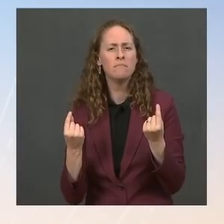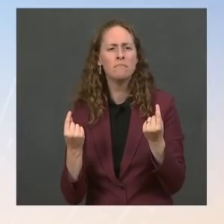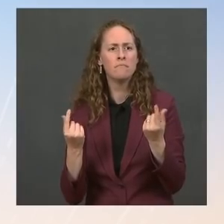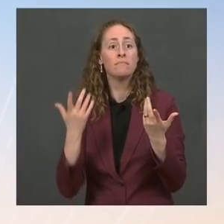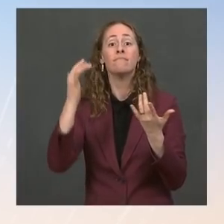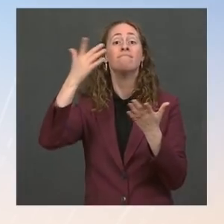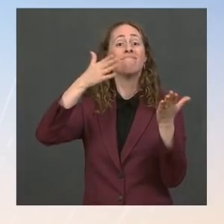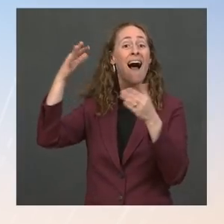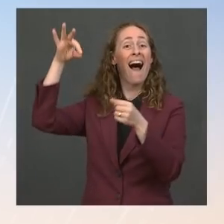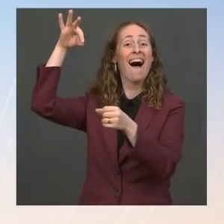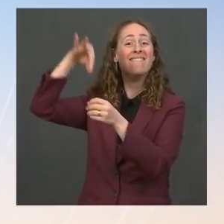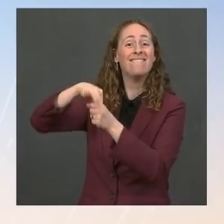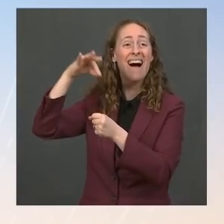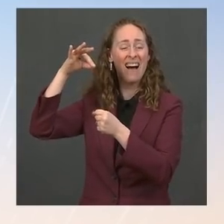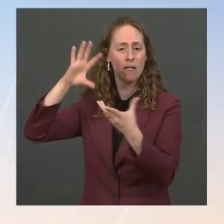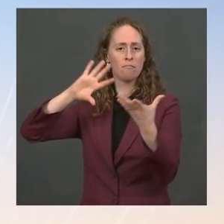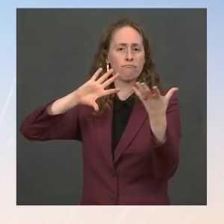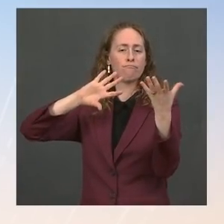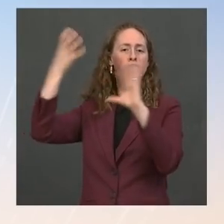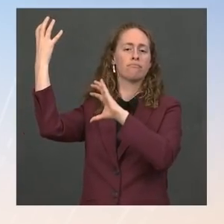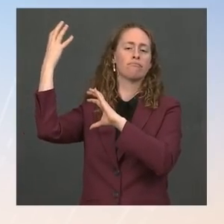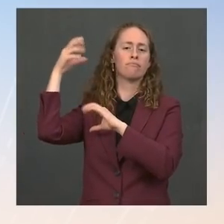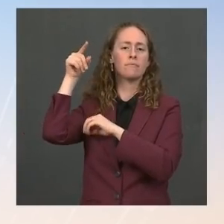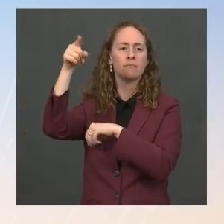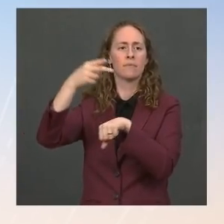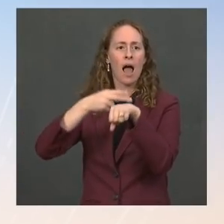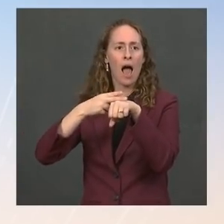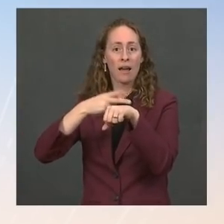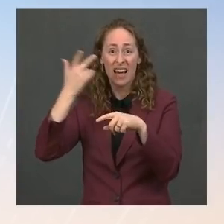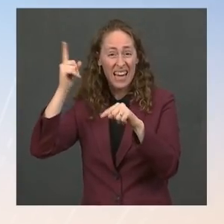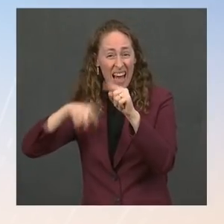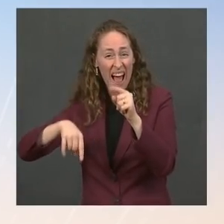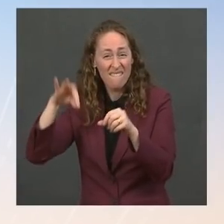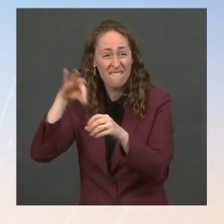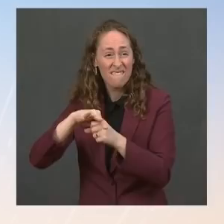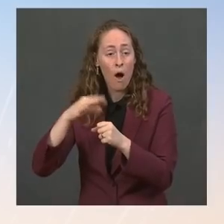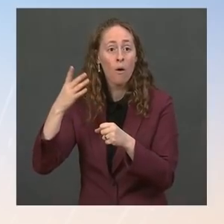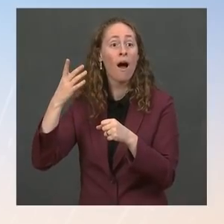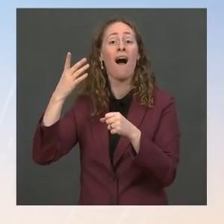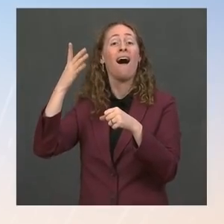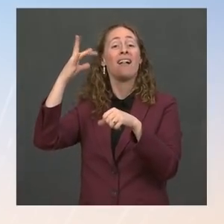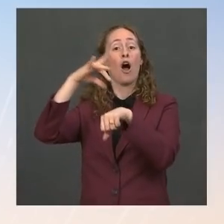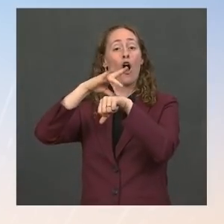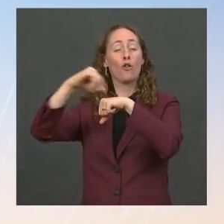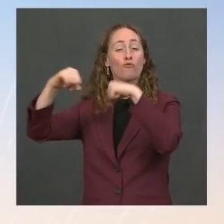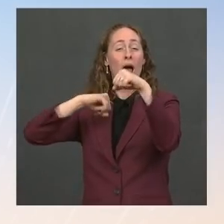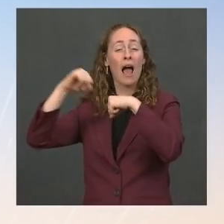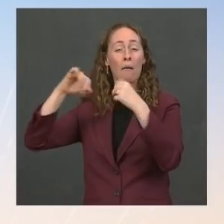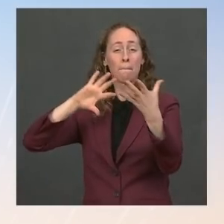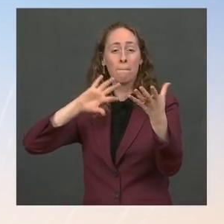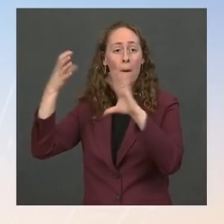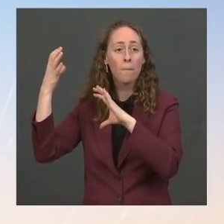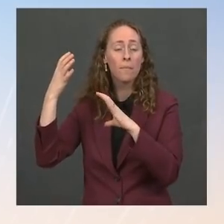And then you also have the issue of the earthquakes. So what is there to go back to? What are you deporting them back to?